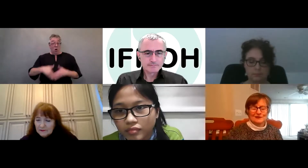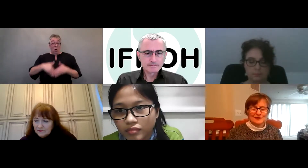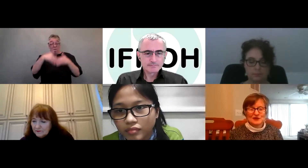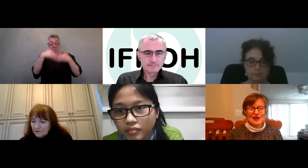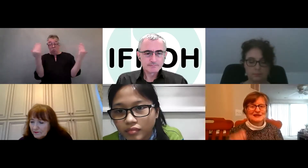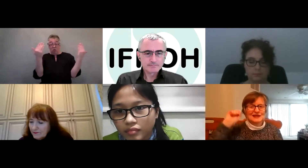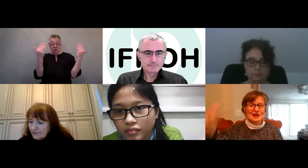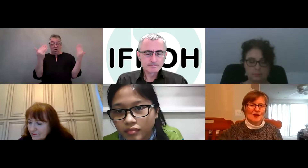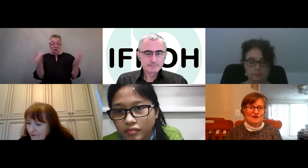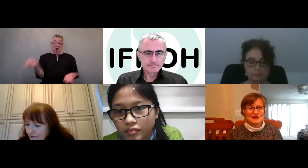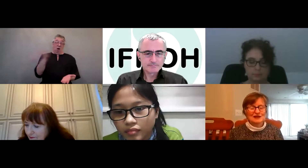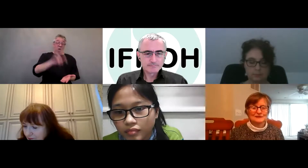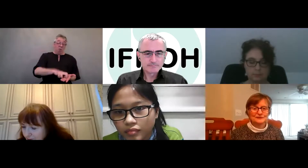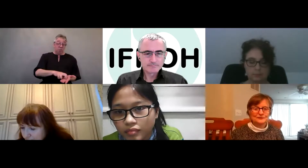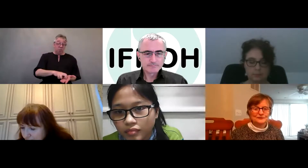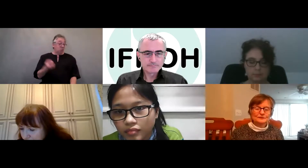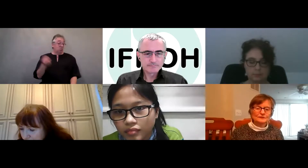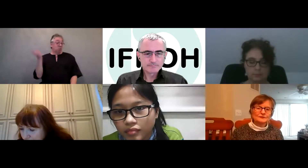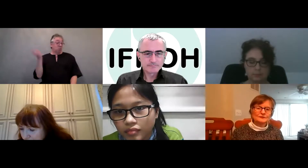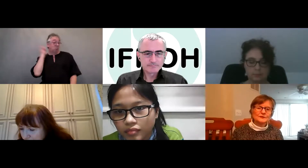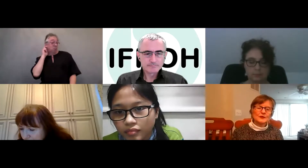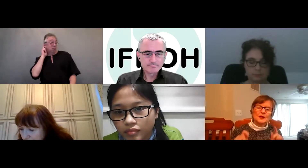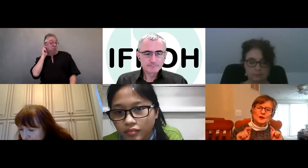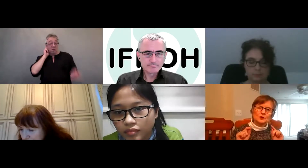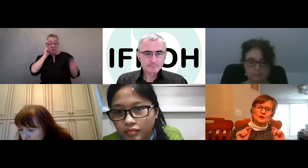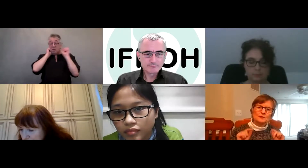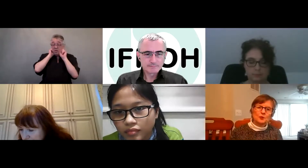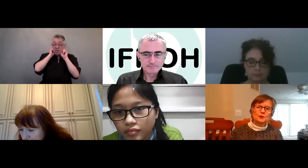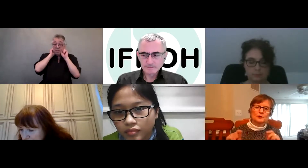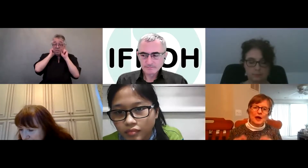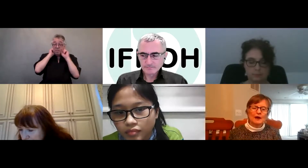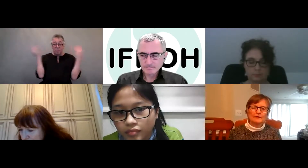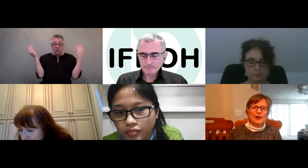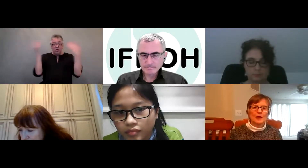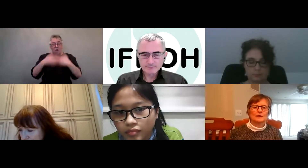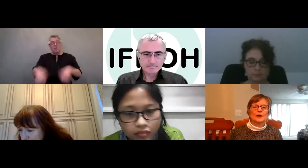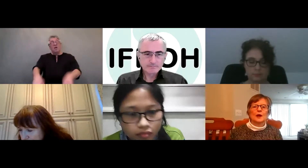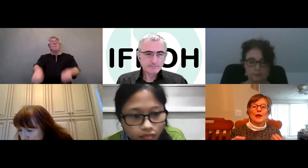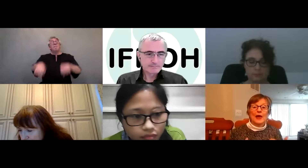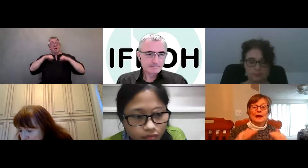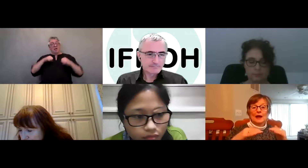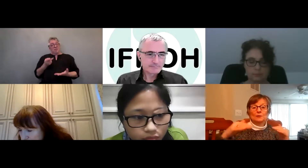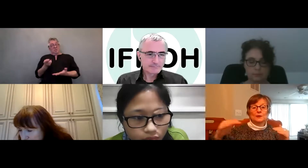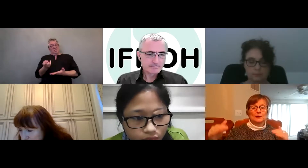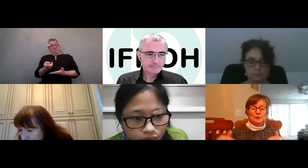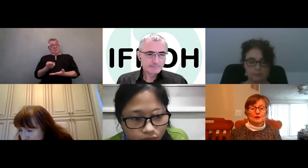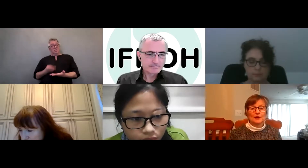hearing aid on, and the cochlear implant on, from dawn to dusk , dawn to night, the last thing I take off at night.